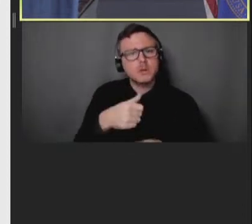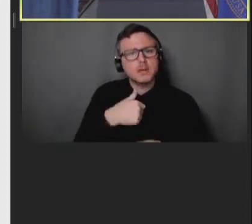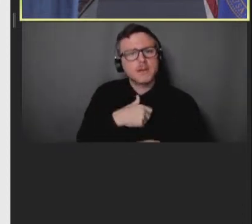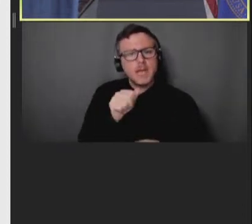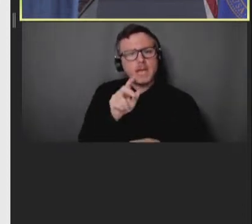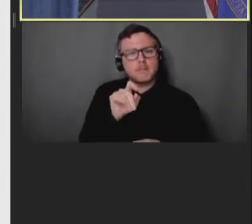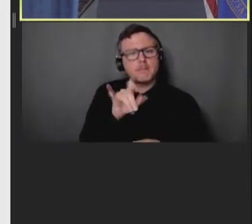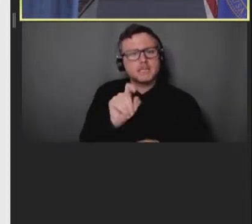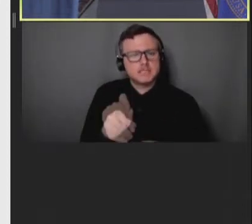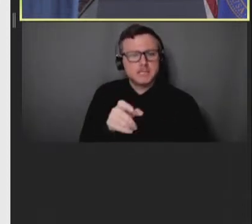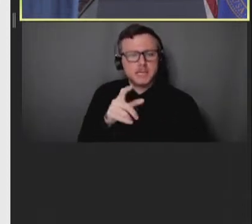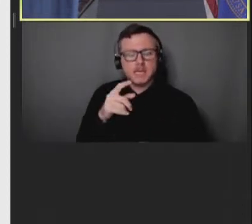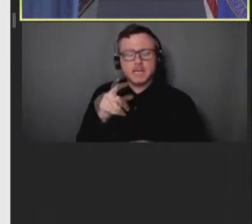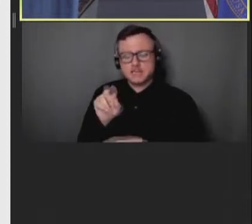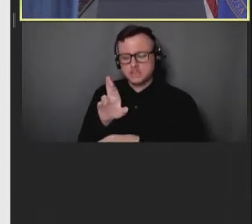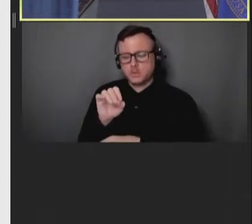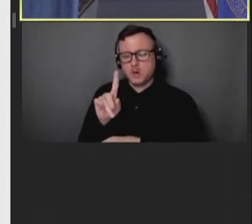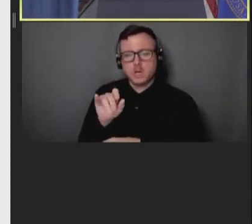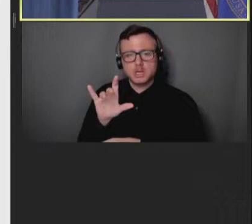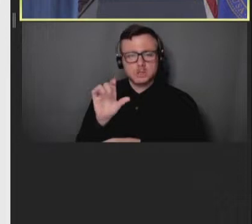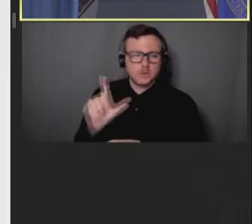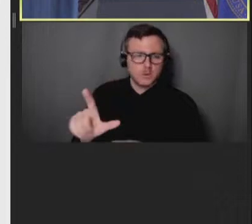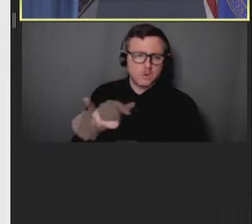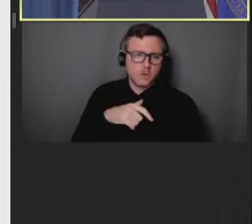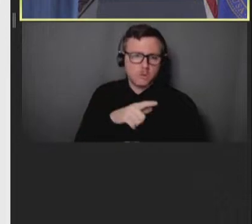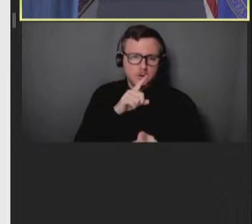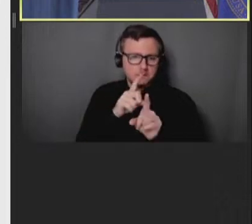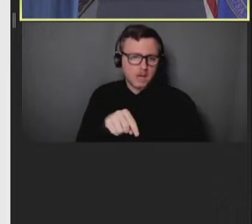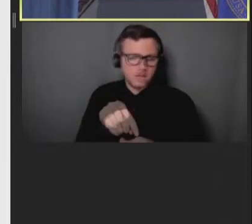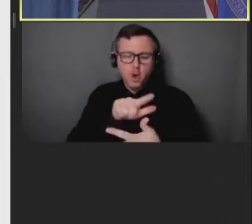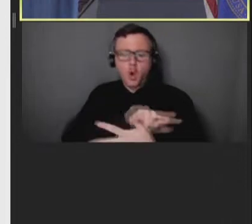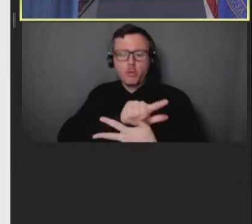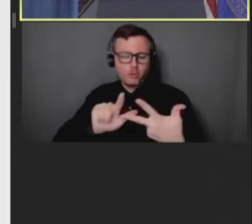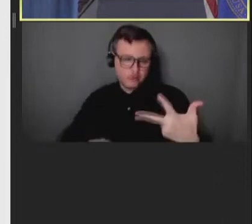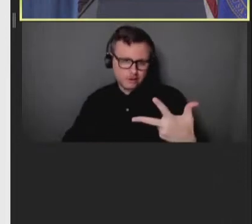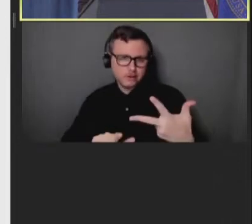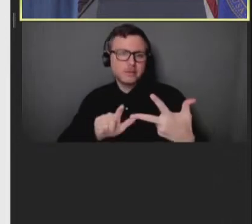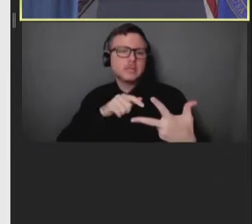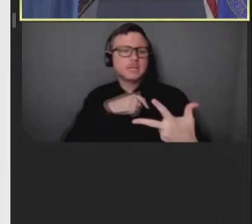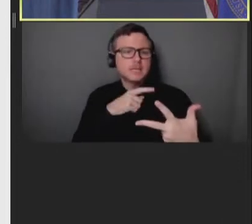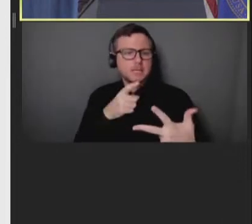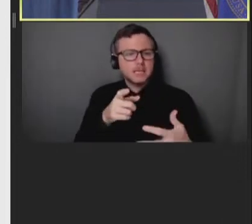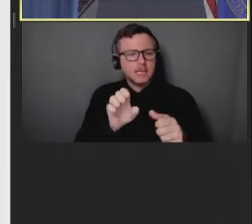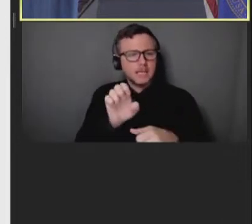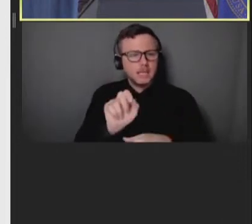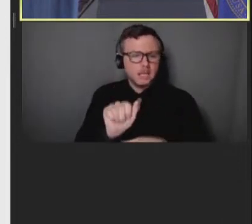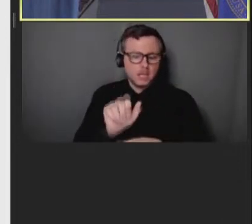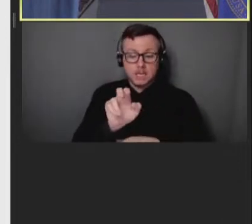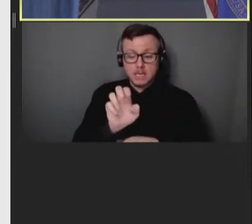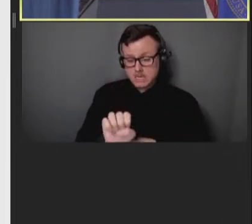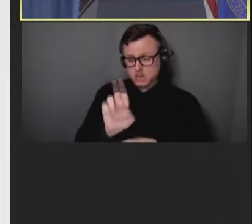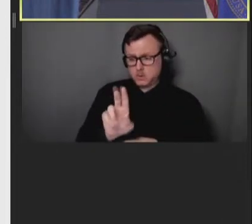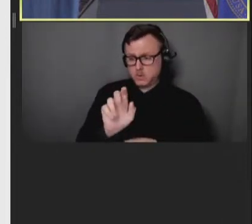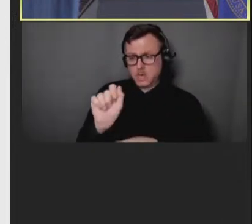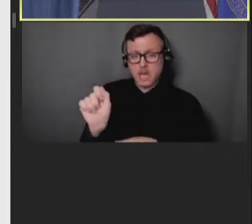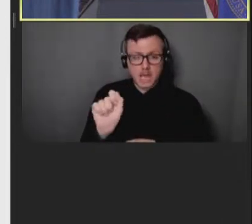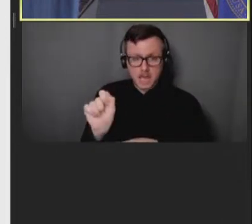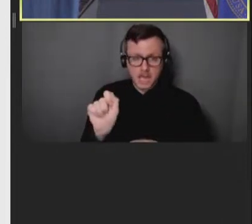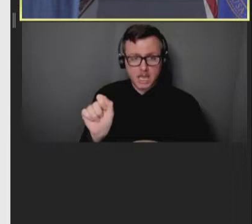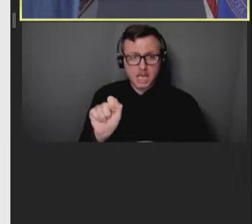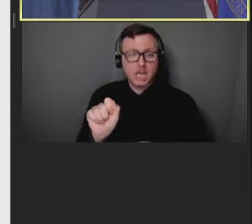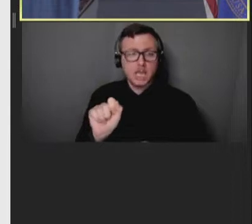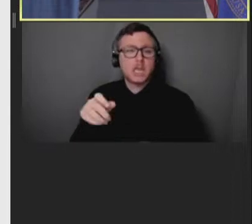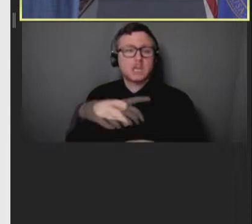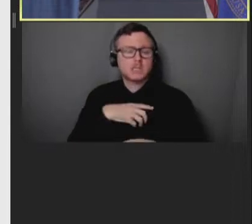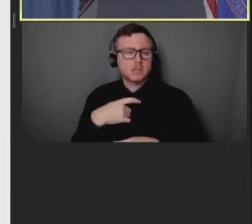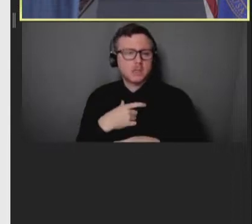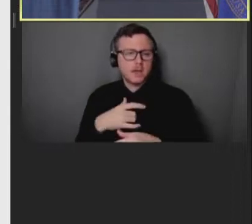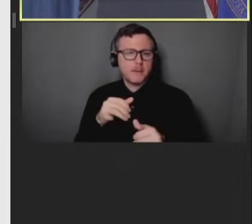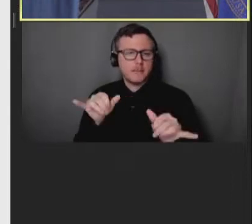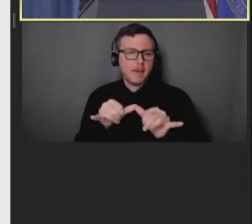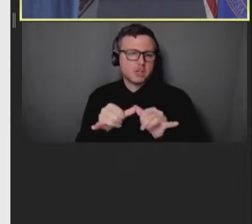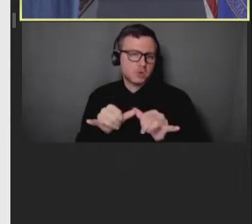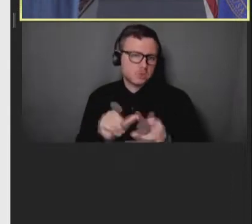EUA-dosed vaccine groups. For any given primary COVID-19 vaccine -- prime, the heterologous boosts